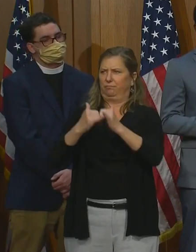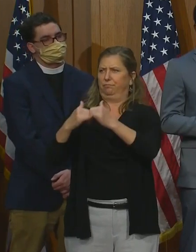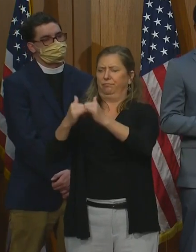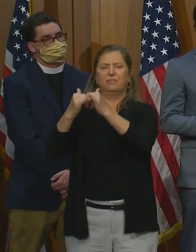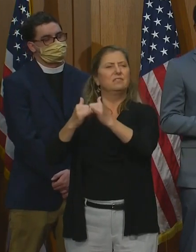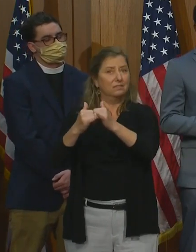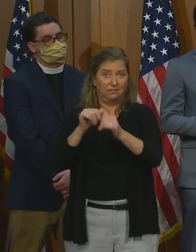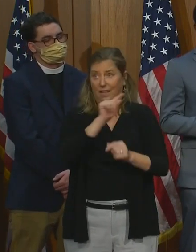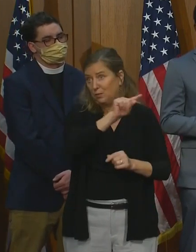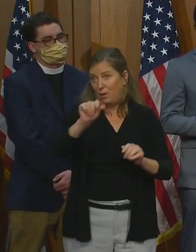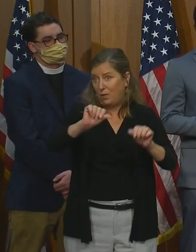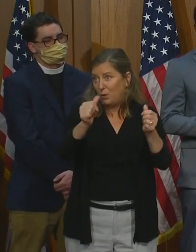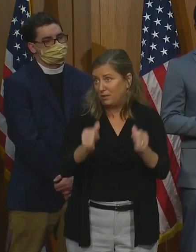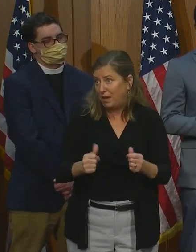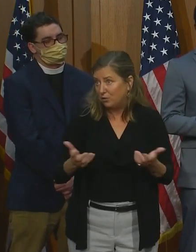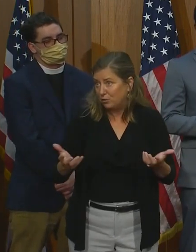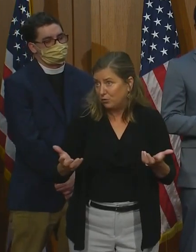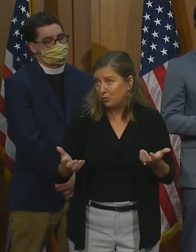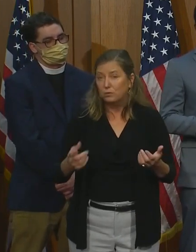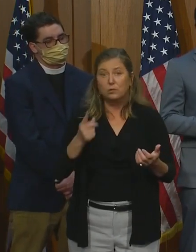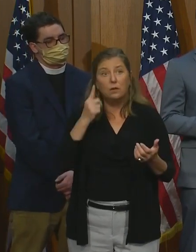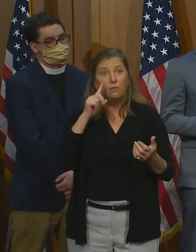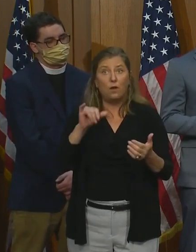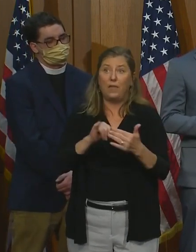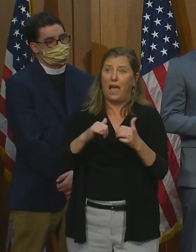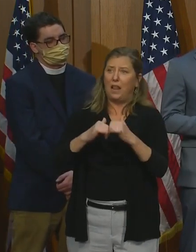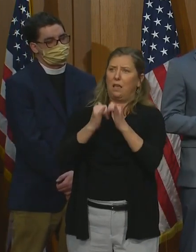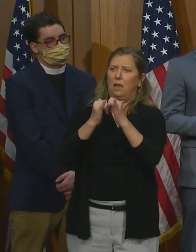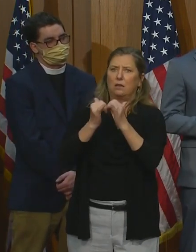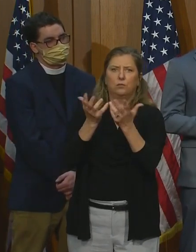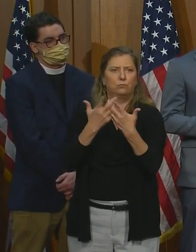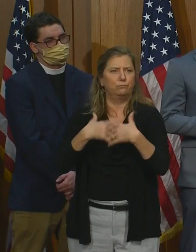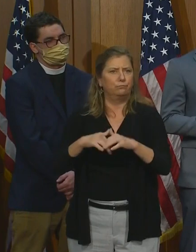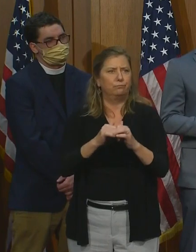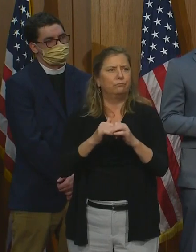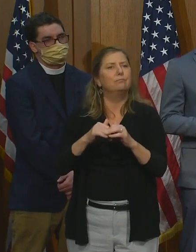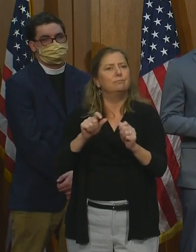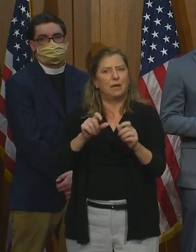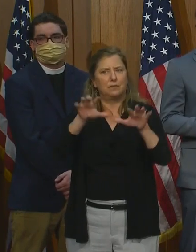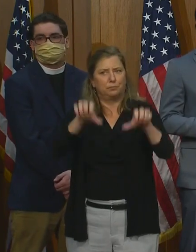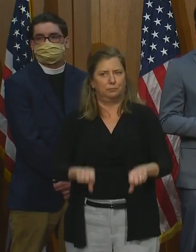DIVISIVENESS. OF SUCH AS THESE